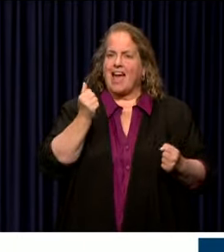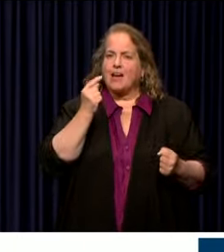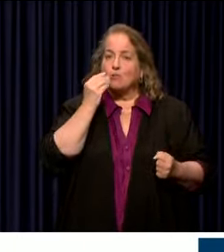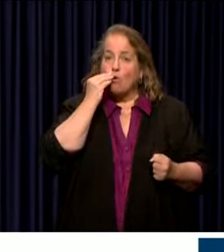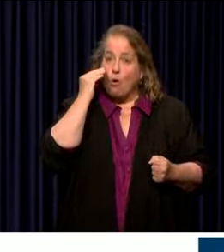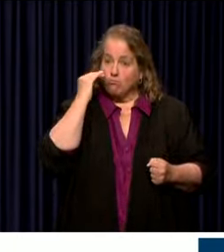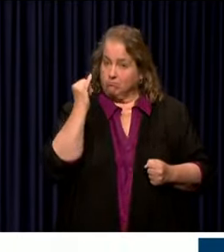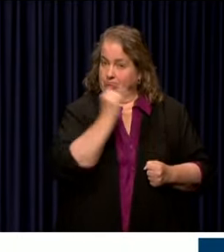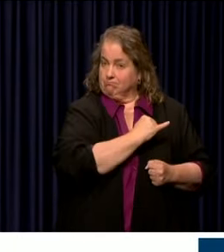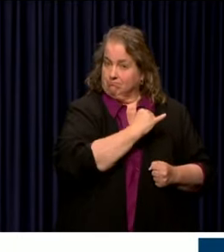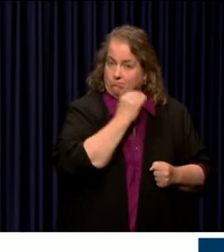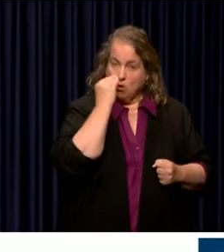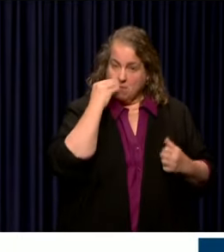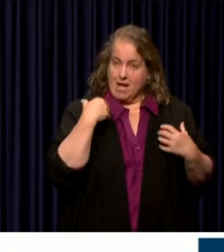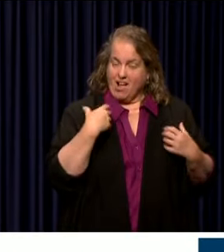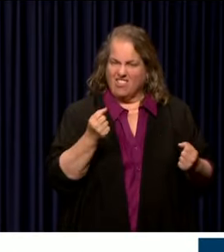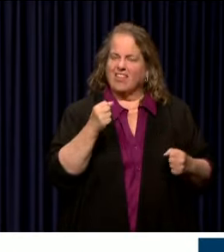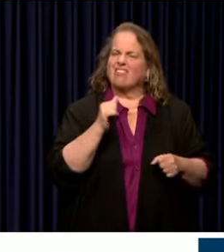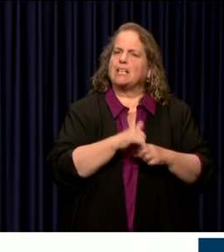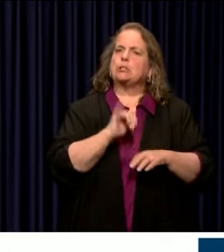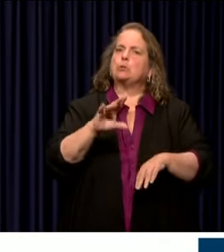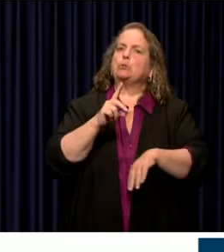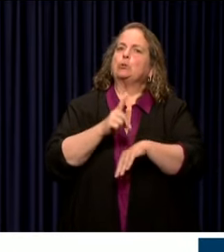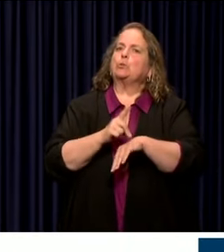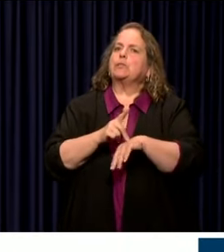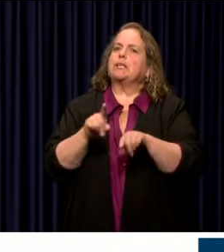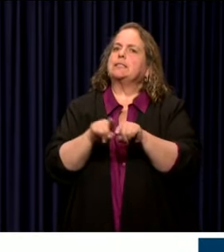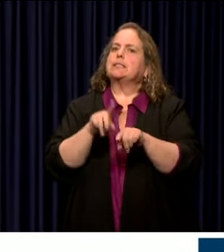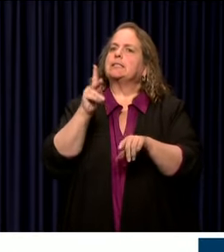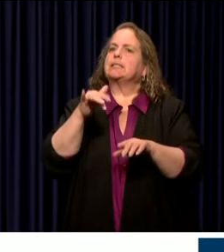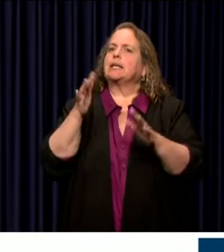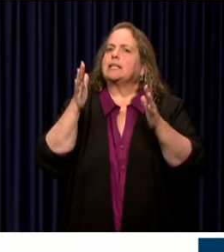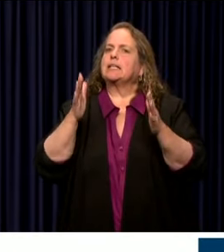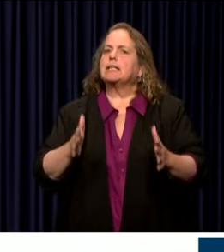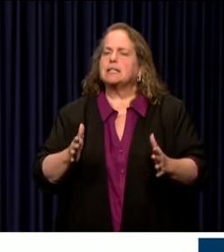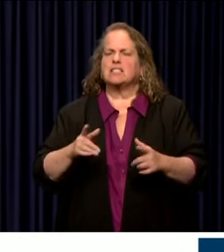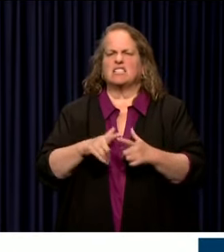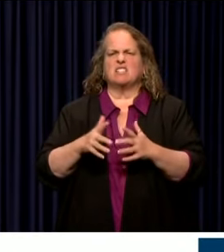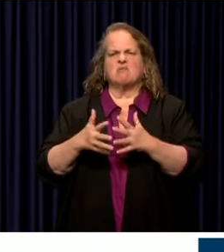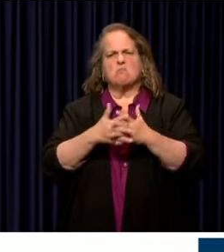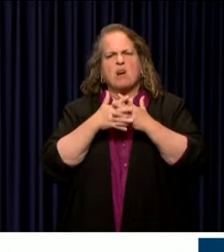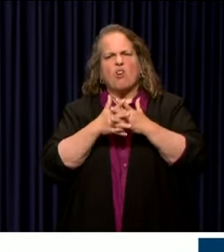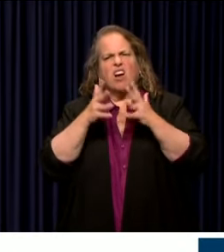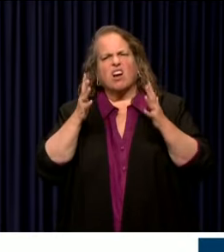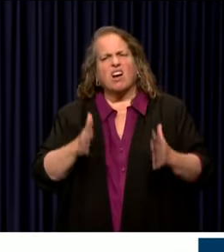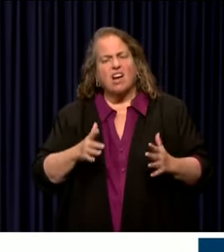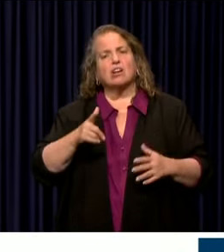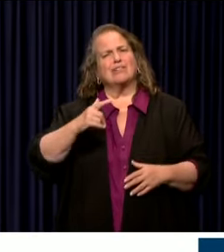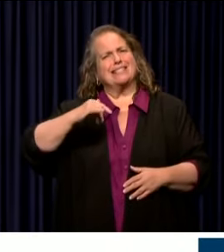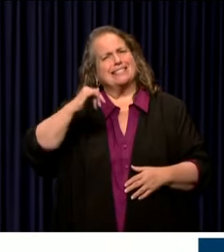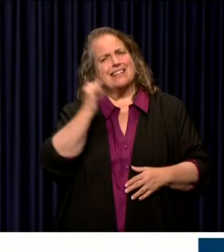ANOTHER TO GRADUALLY GET THERE. HEALTHY AT HOME HELPS US GET THERE FASTER.